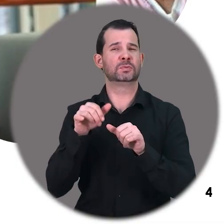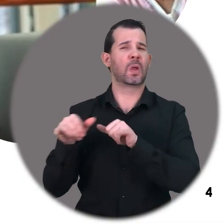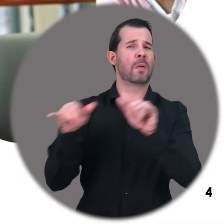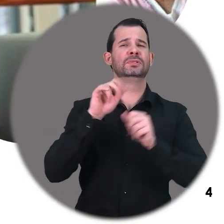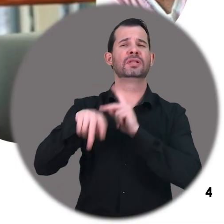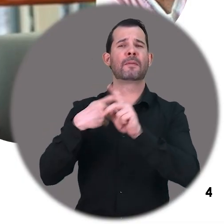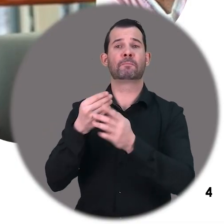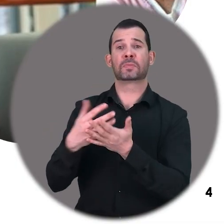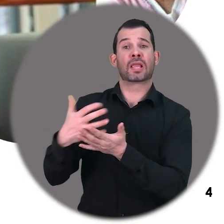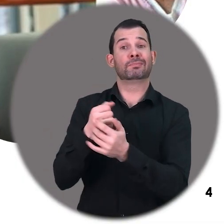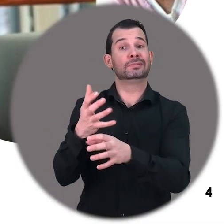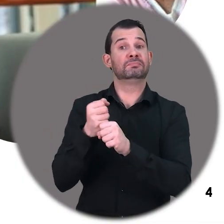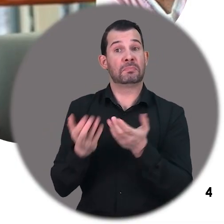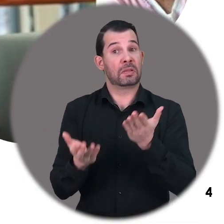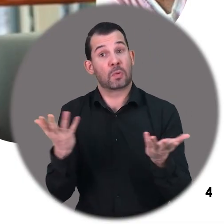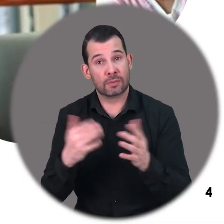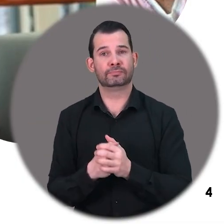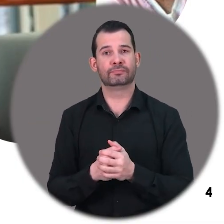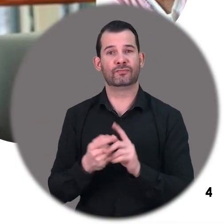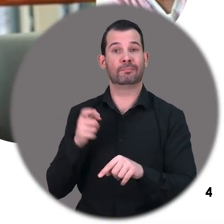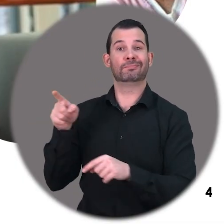The most common types of income you may receive